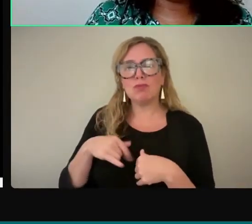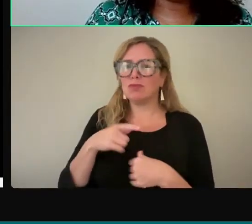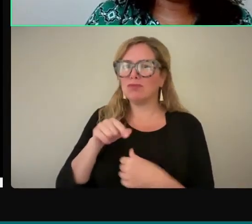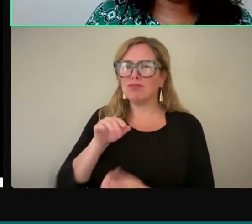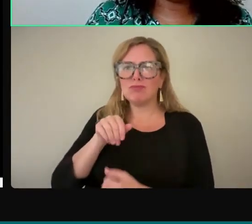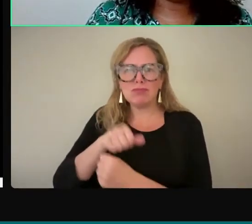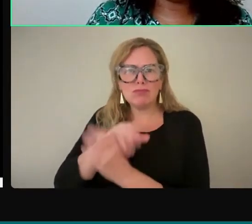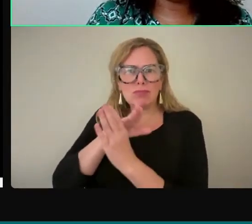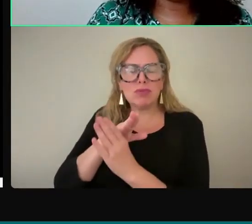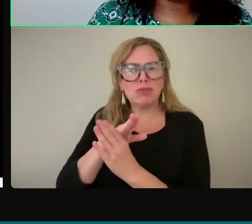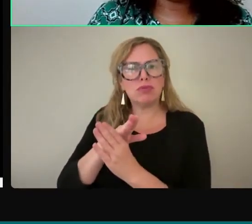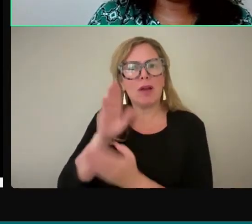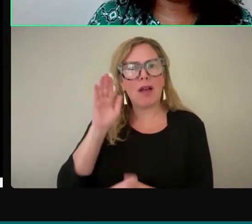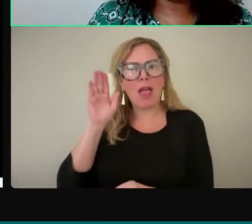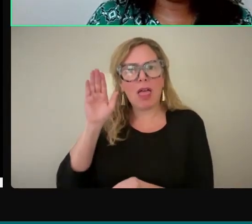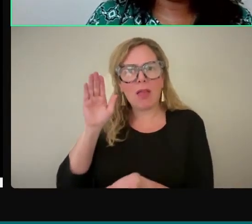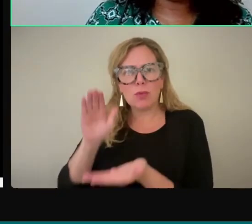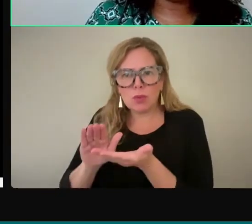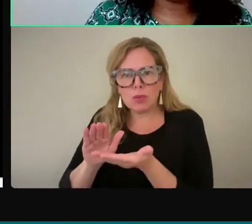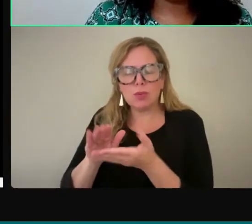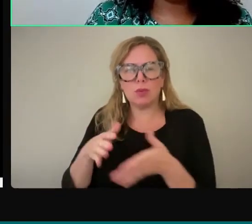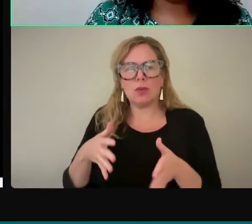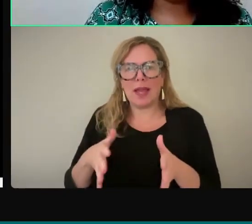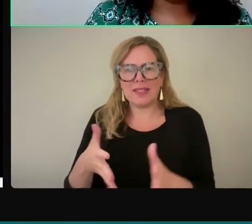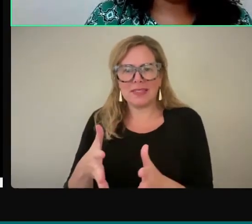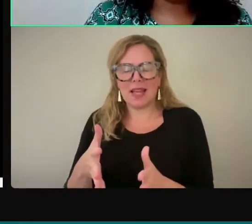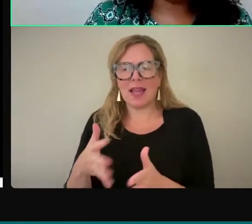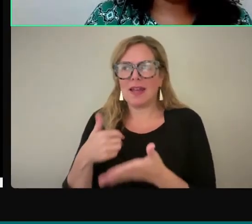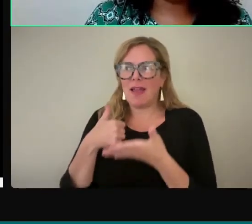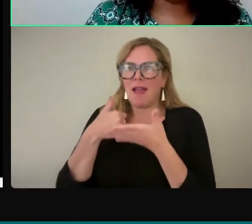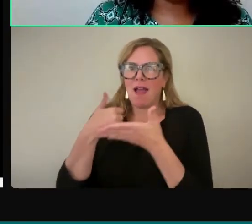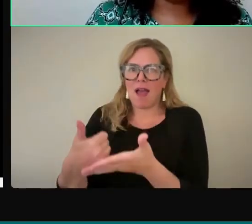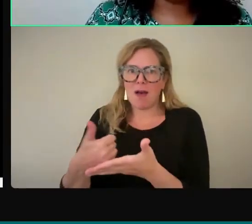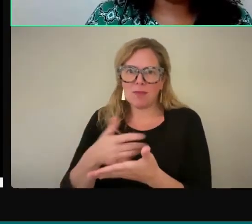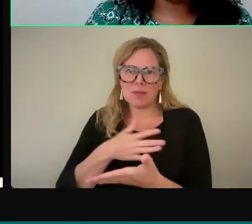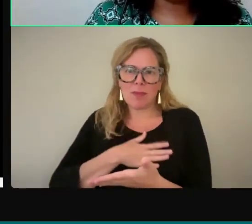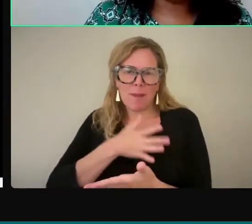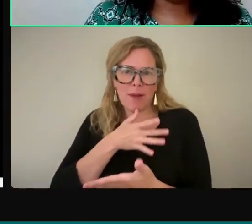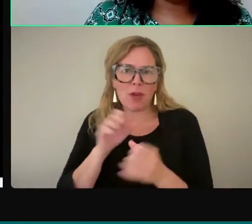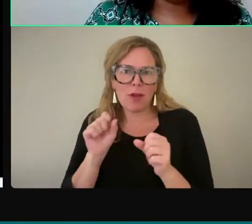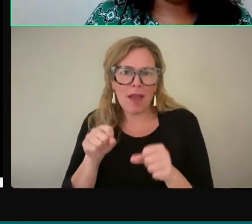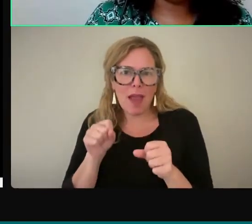And gives my mom the ability to receive care from all of her specialists and communicate with them